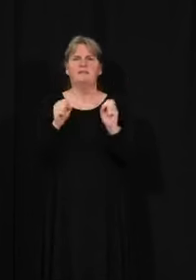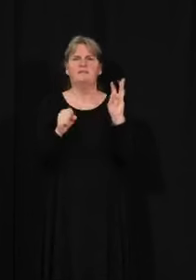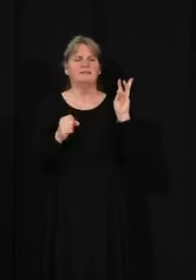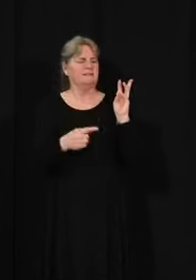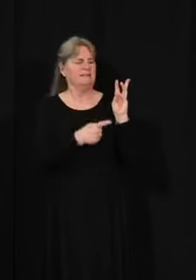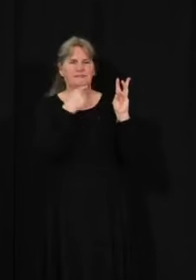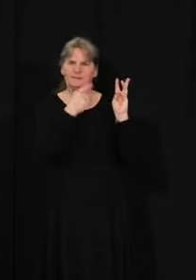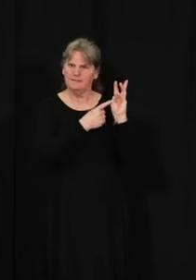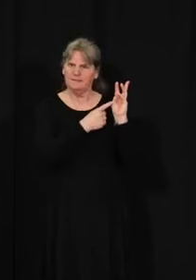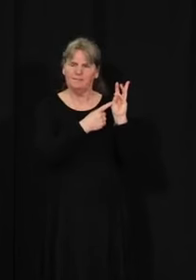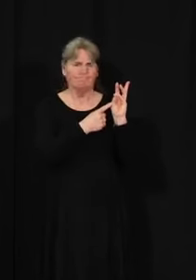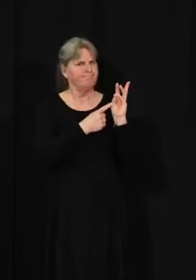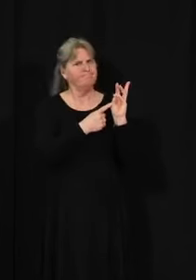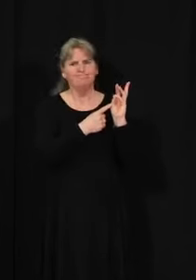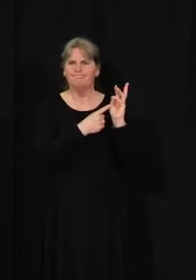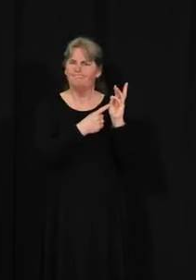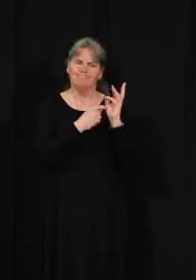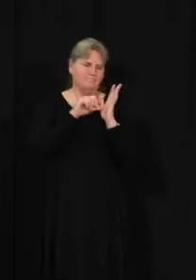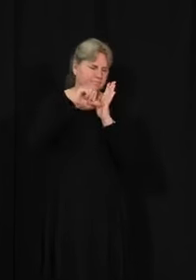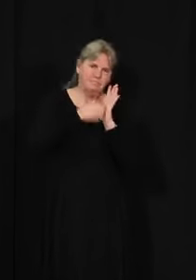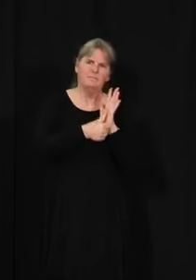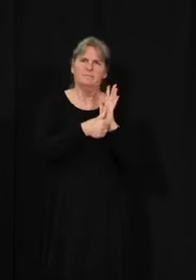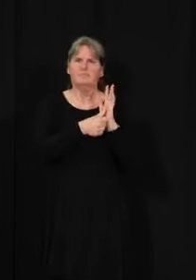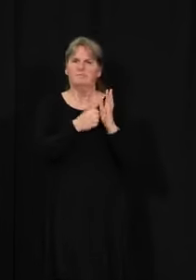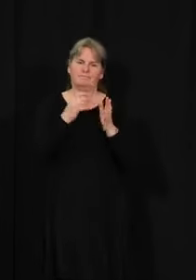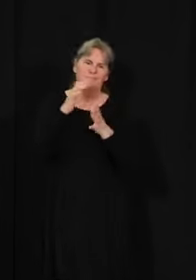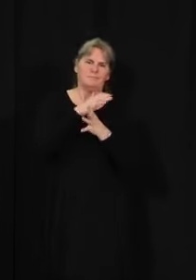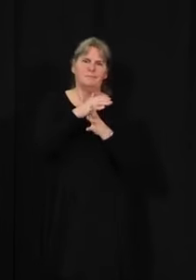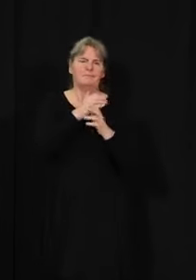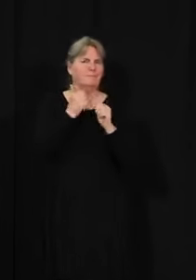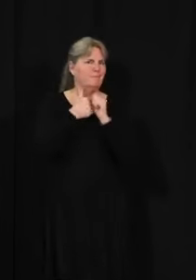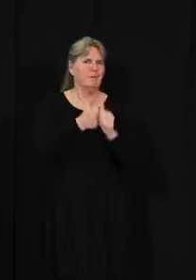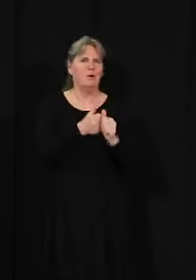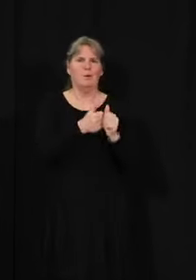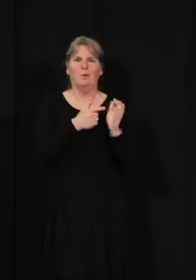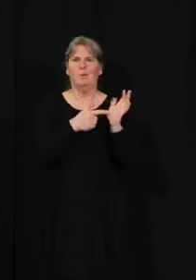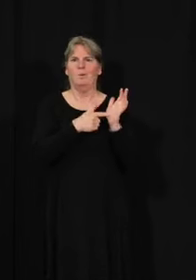Those two are fundamental to our